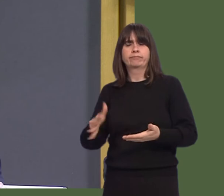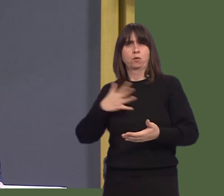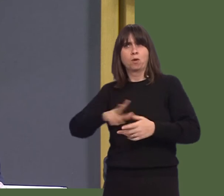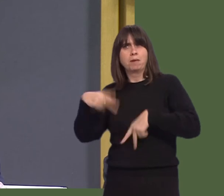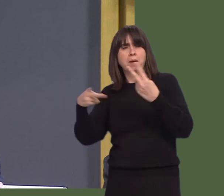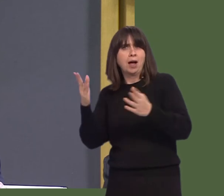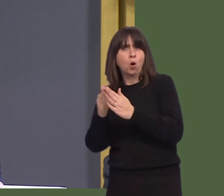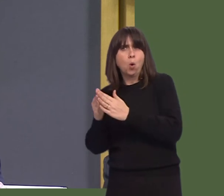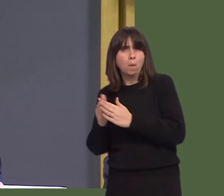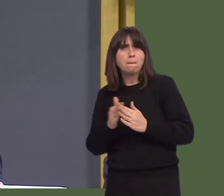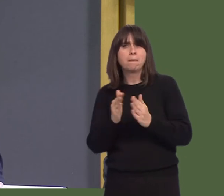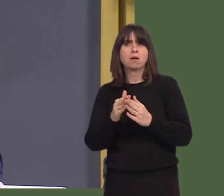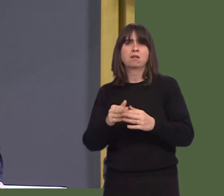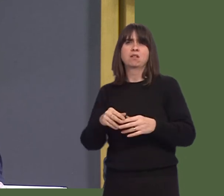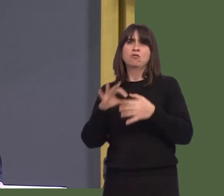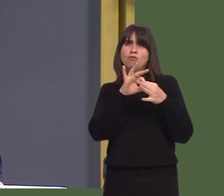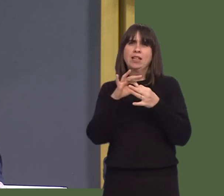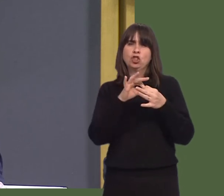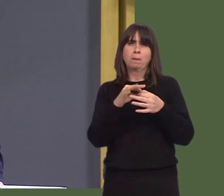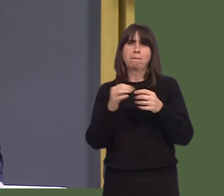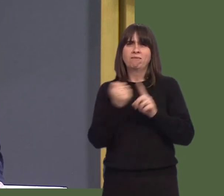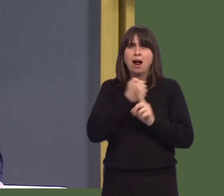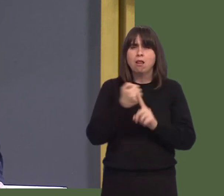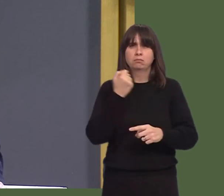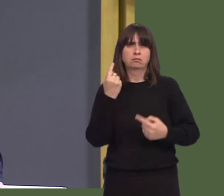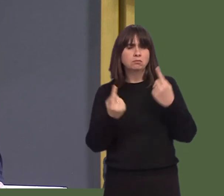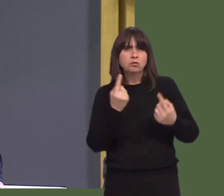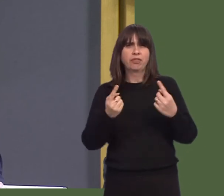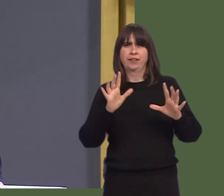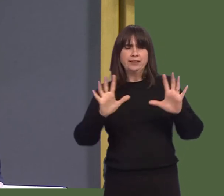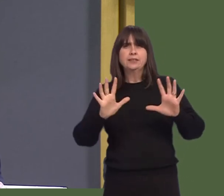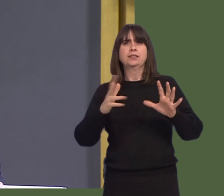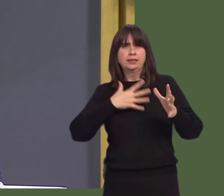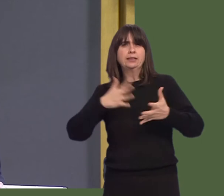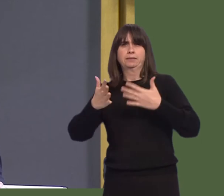Britain and said, 'Well, actually, when we say we want to leave the single market and